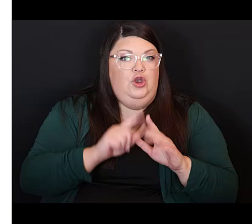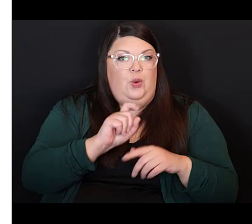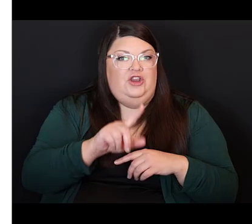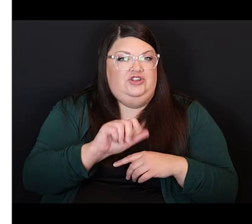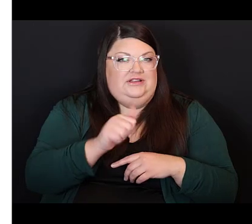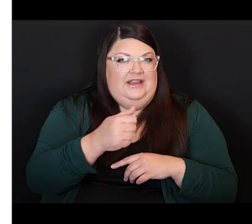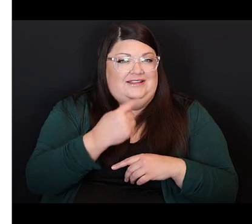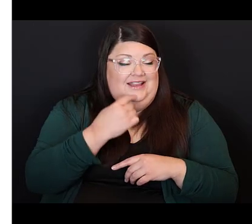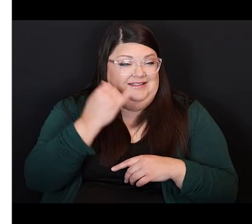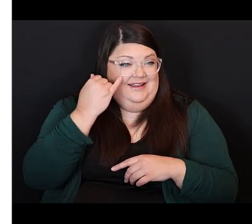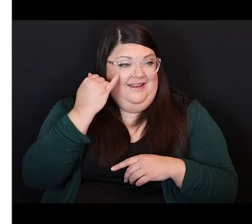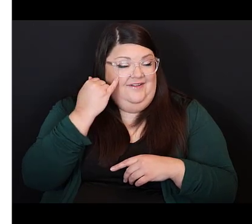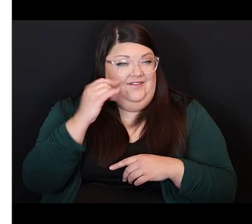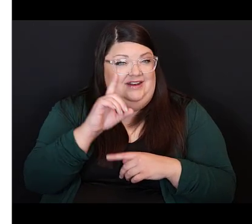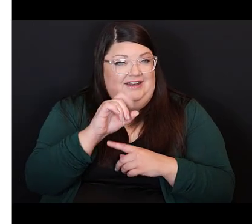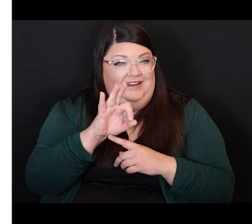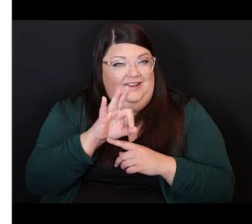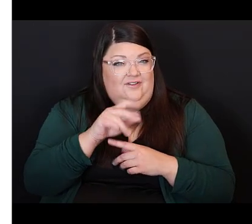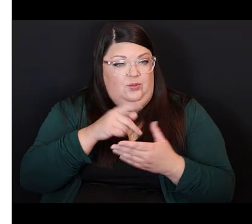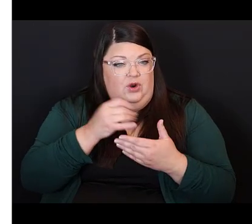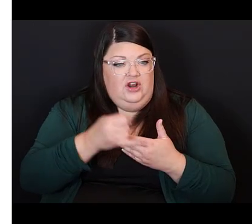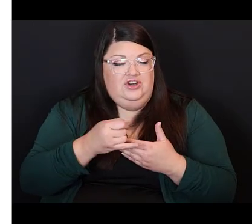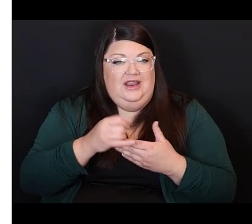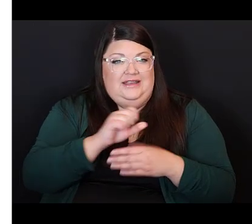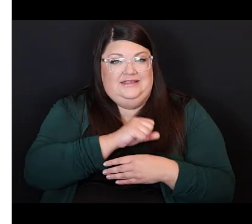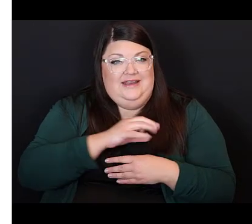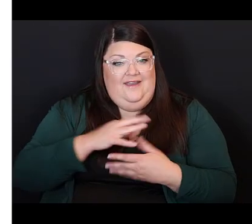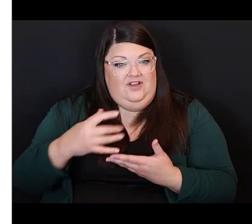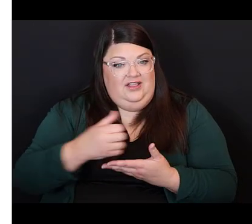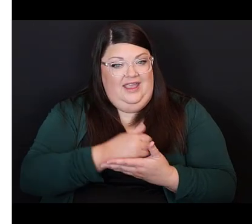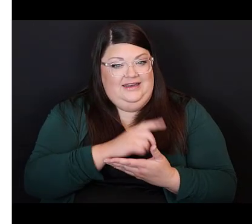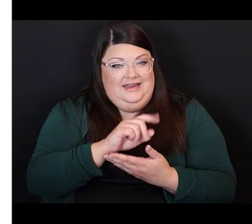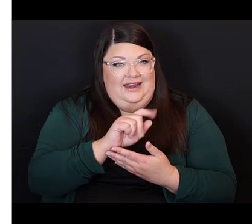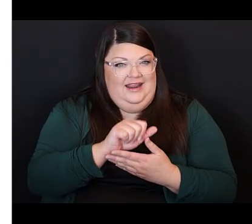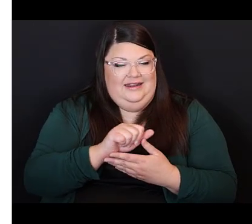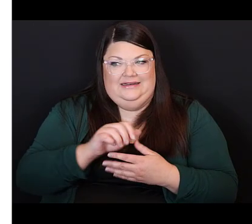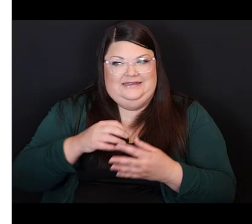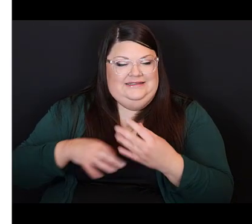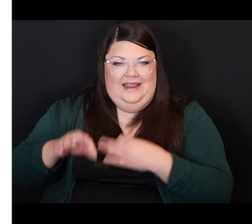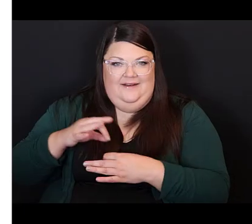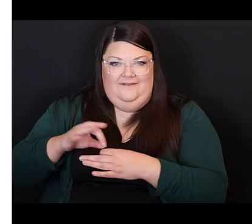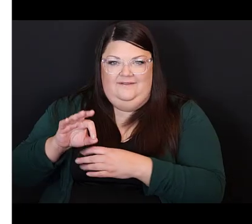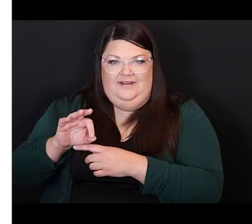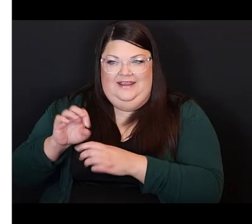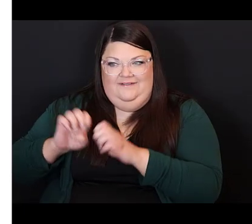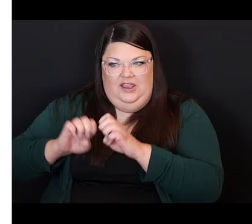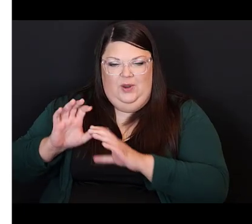question 10: If DIF project staff are collecting the data as opposed to the